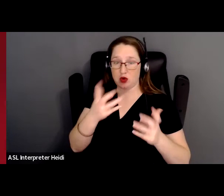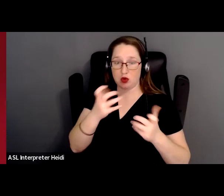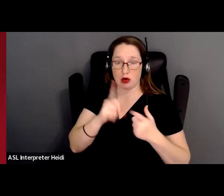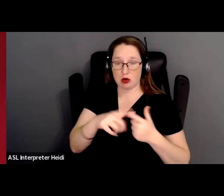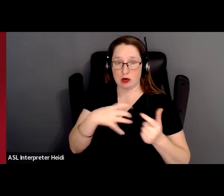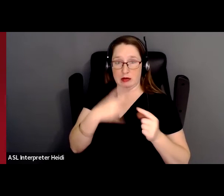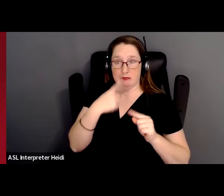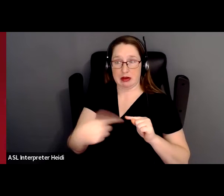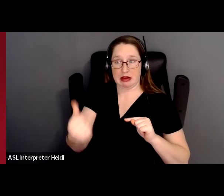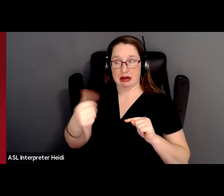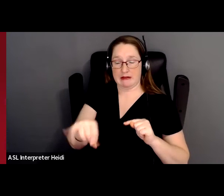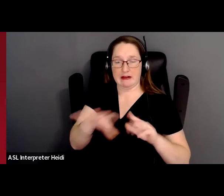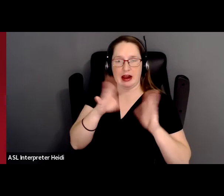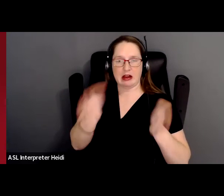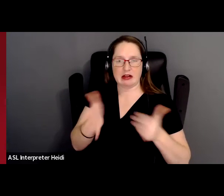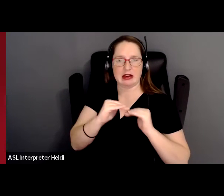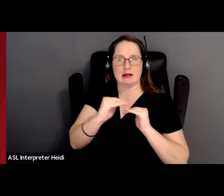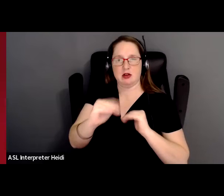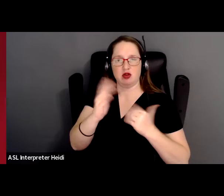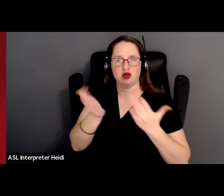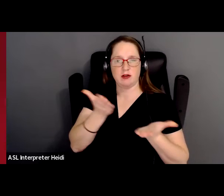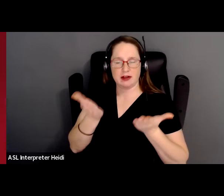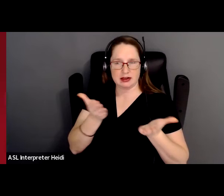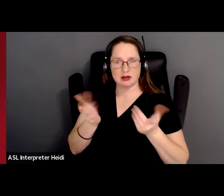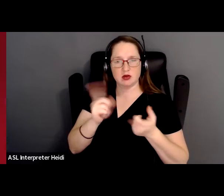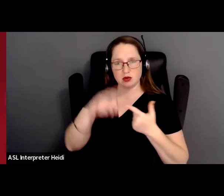a deny of housing, stabilization services to know how to do so.